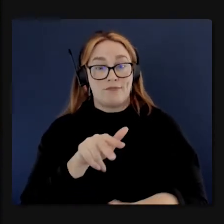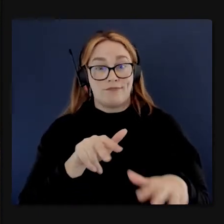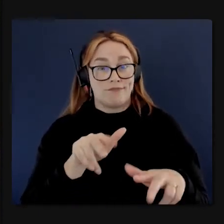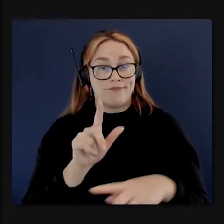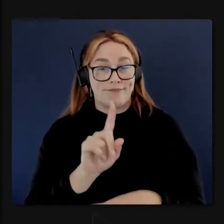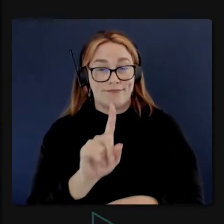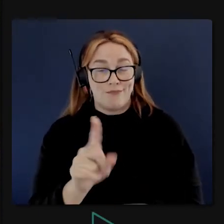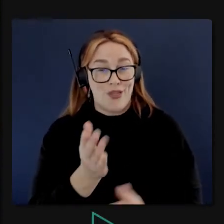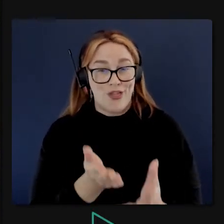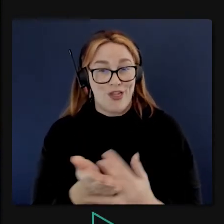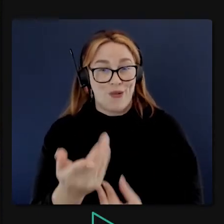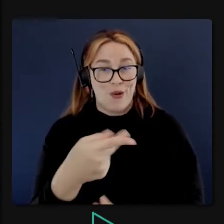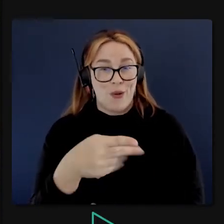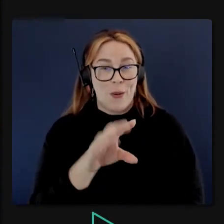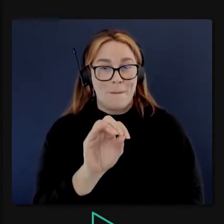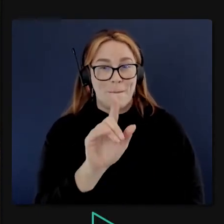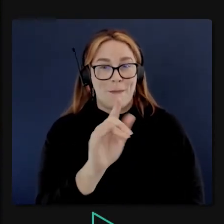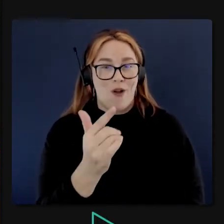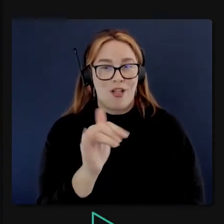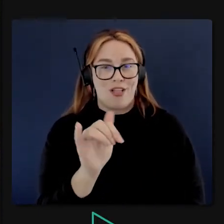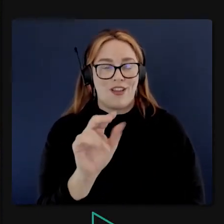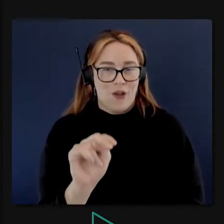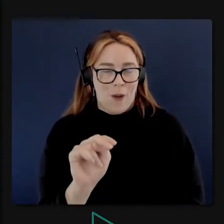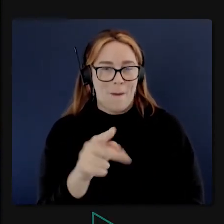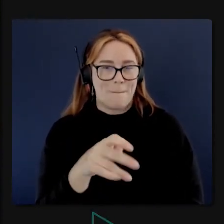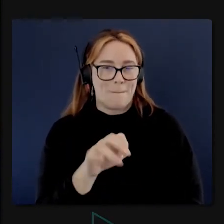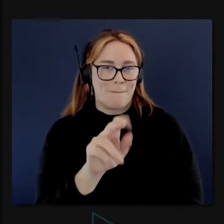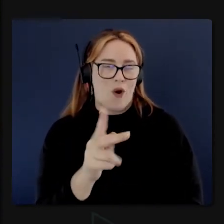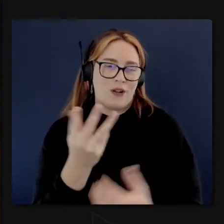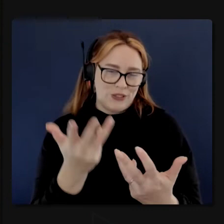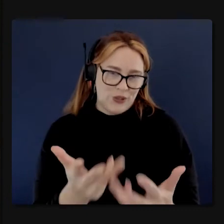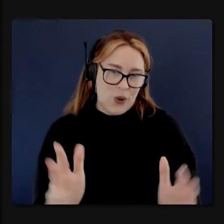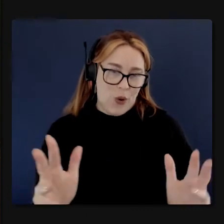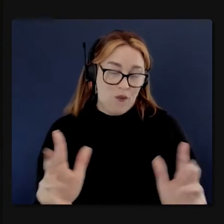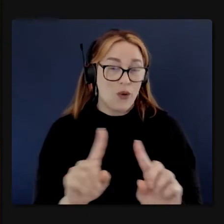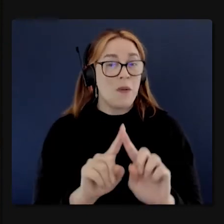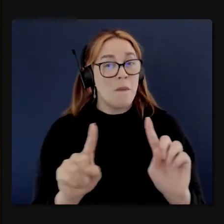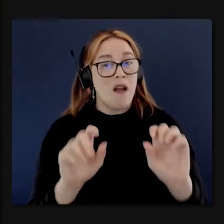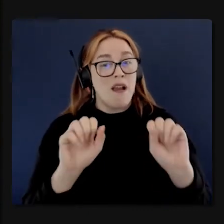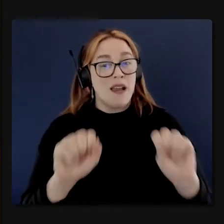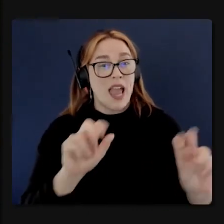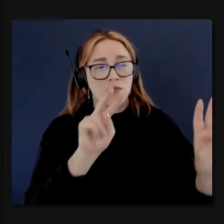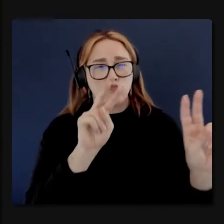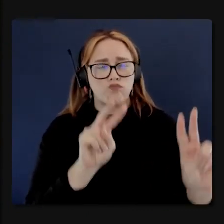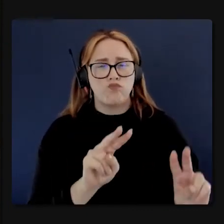As I mentioned earlier, make sure to catch our deep-dive talks for a more detailed run-through.